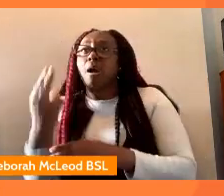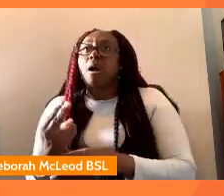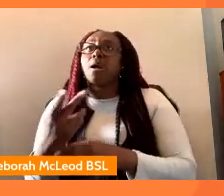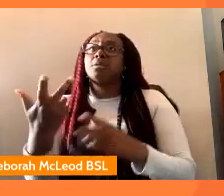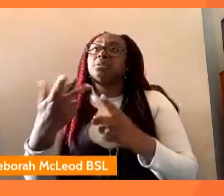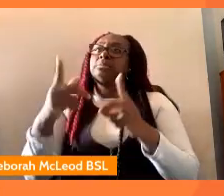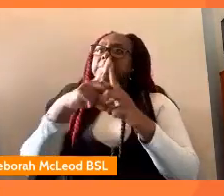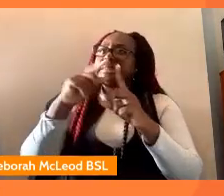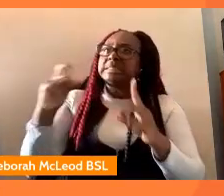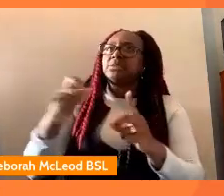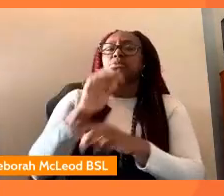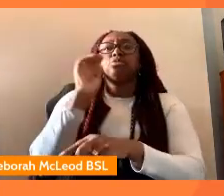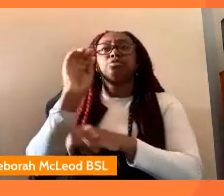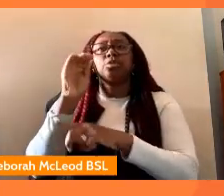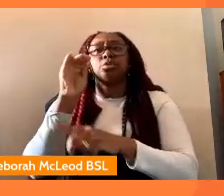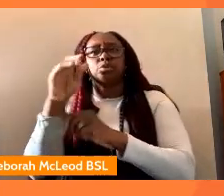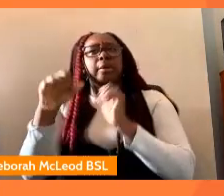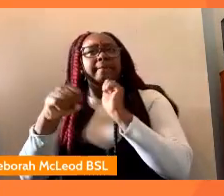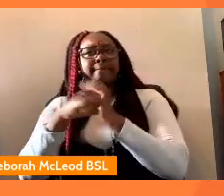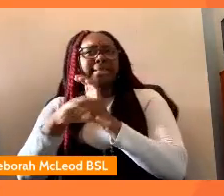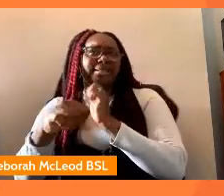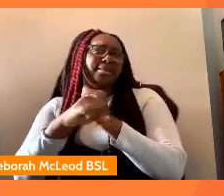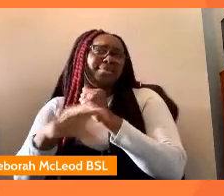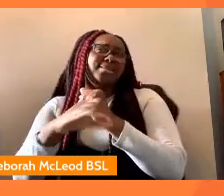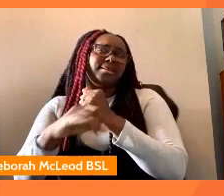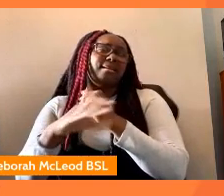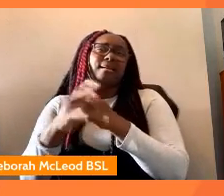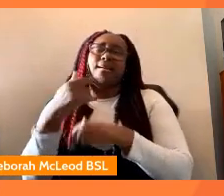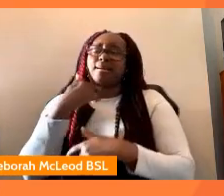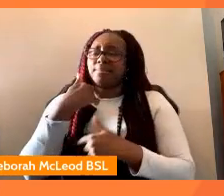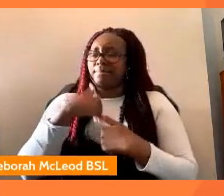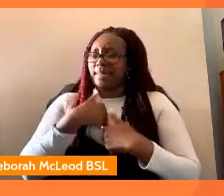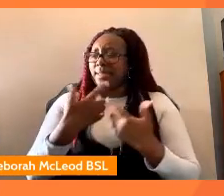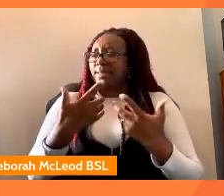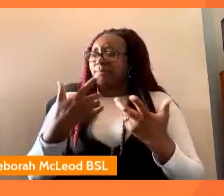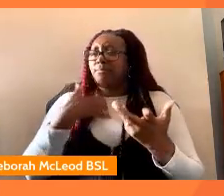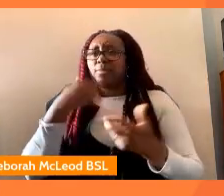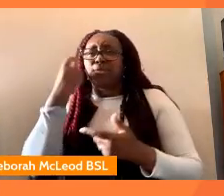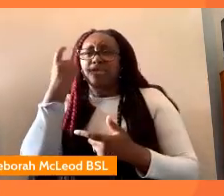So I suppose what I am hoping for is that we can think, take a step back